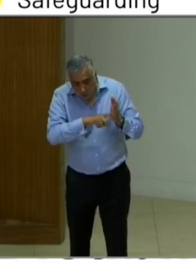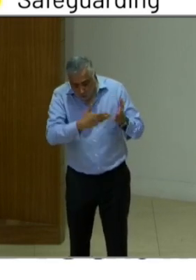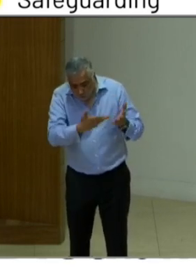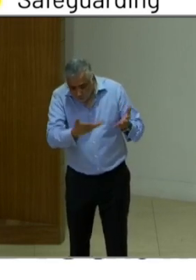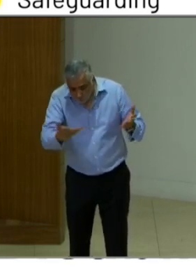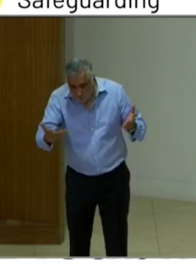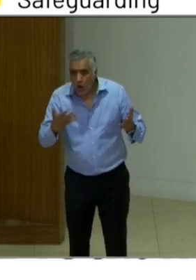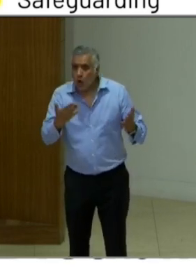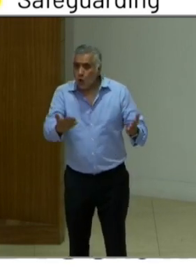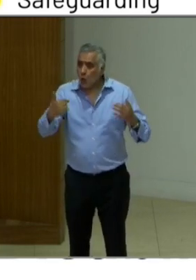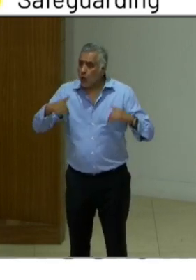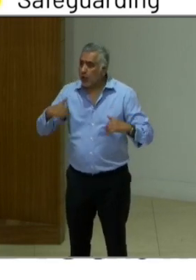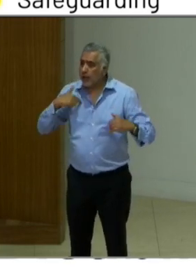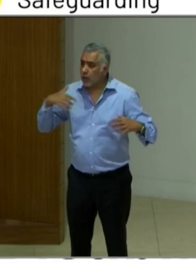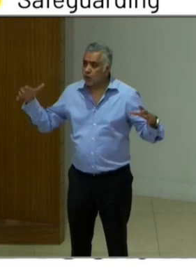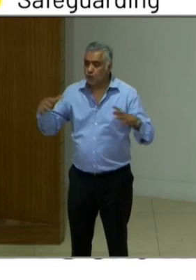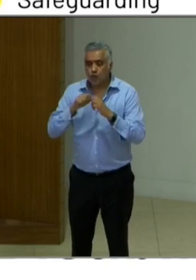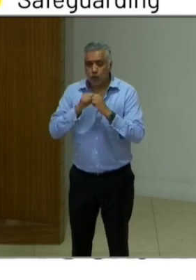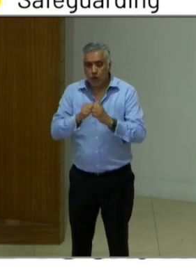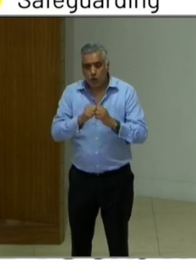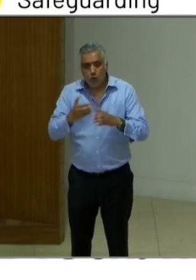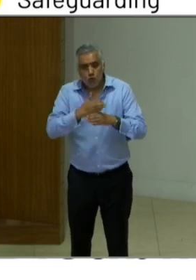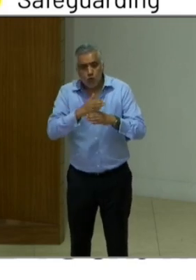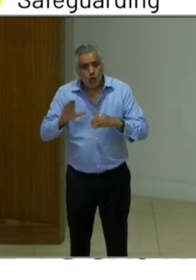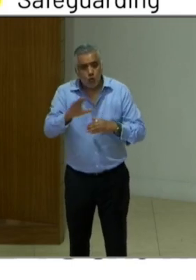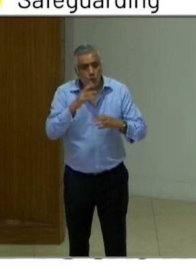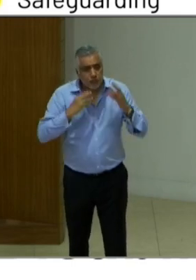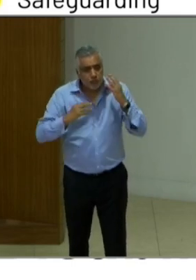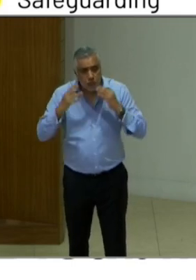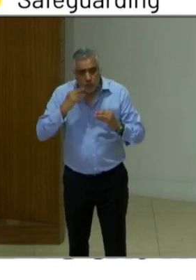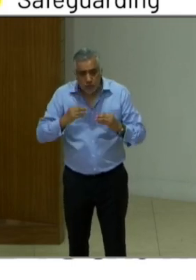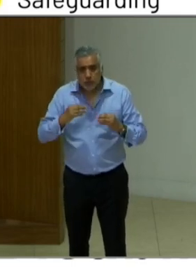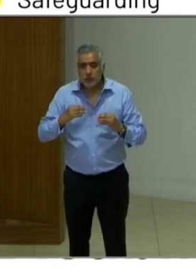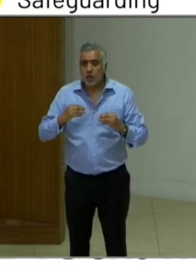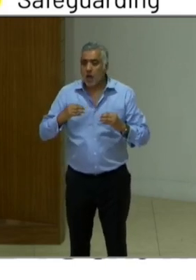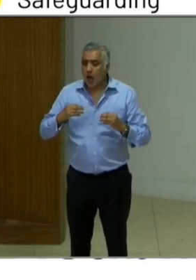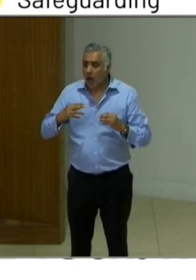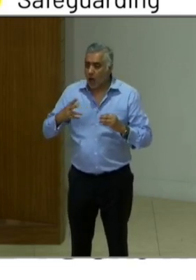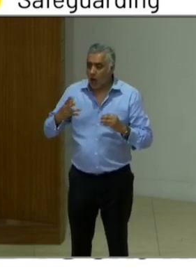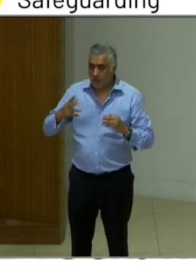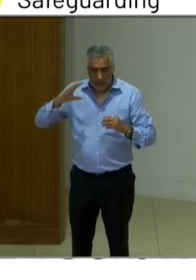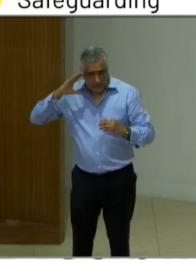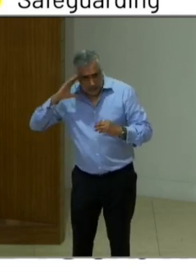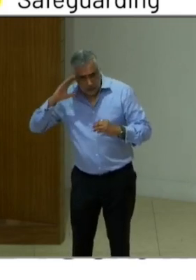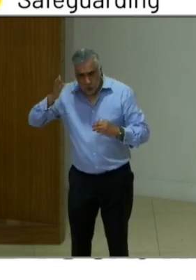you come together to share your experiences, listen to speakers who are experts